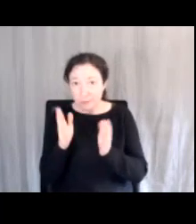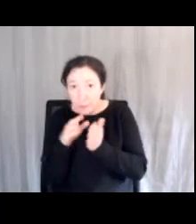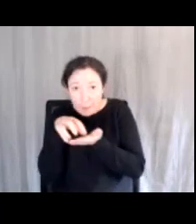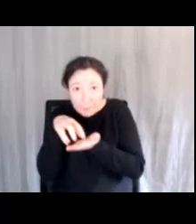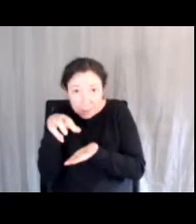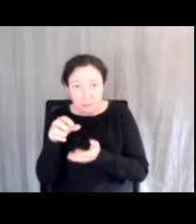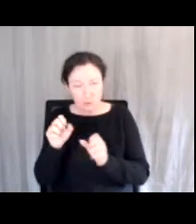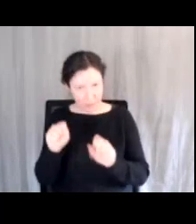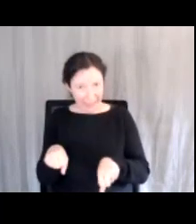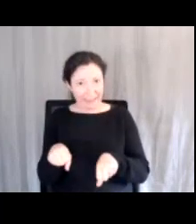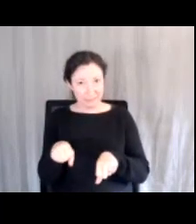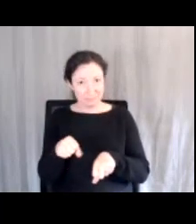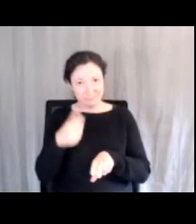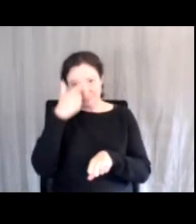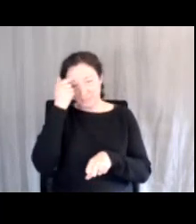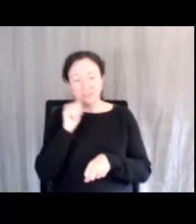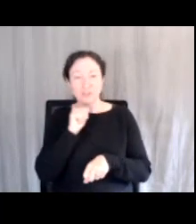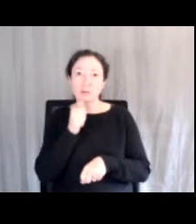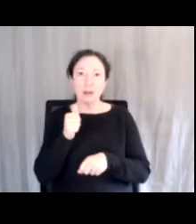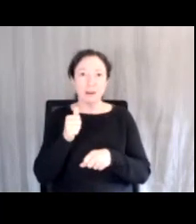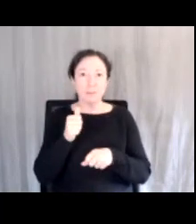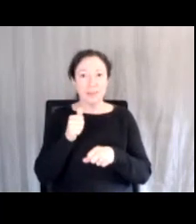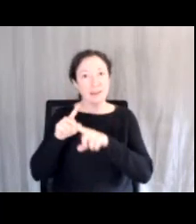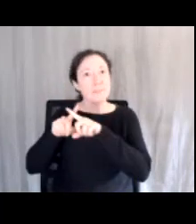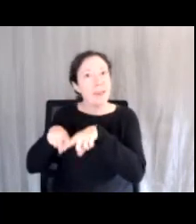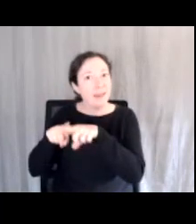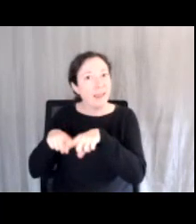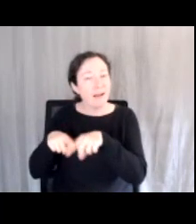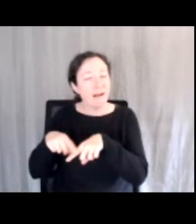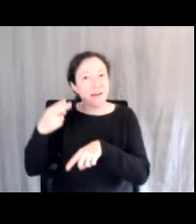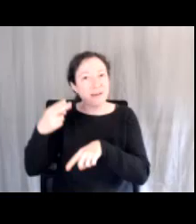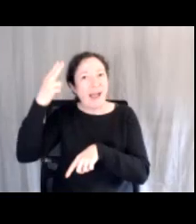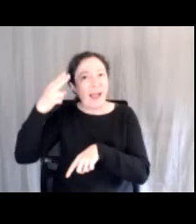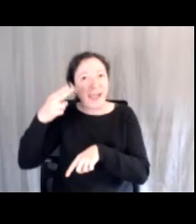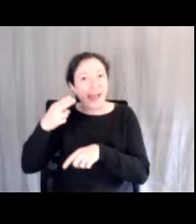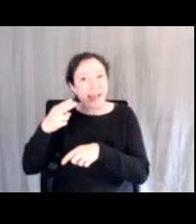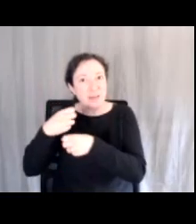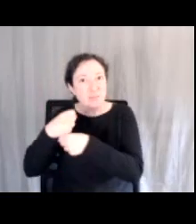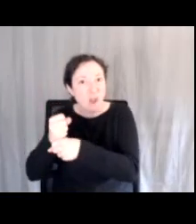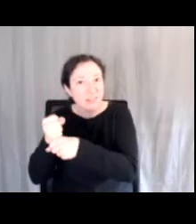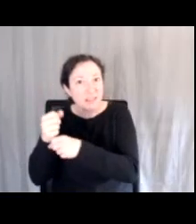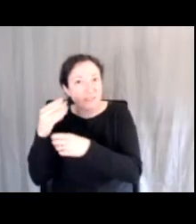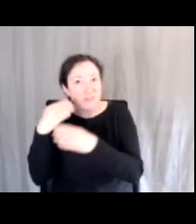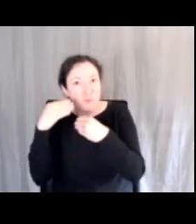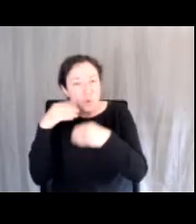'cause you're, you're not gonna be depending on high glycemic, highly processed foods for nutrition for your brain.